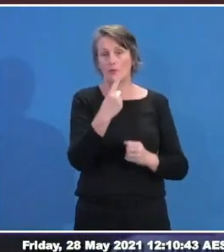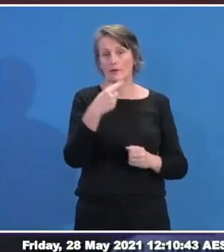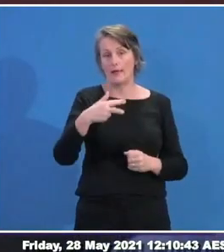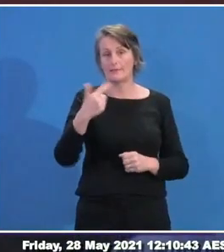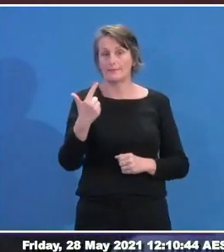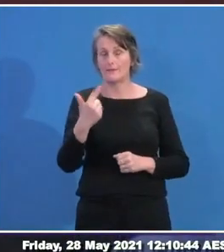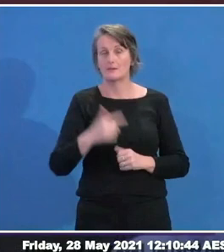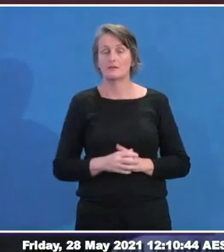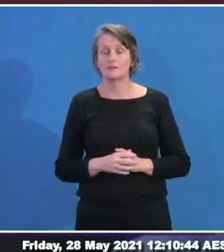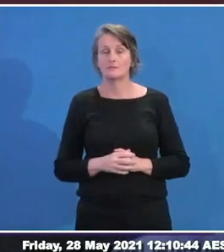Can I take you to that, please.